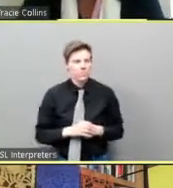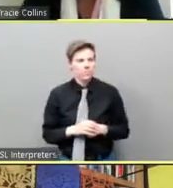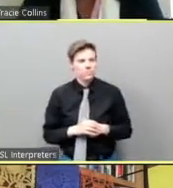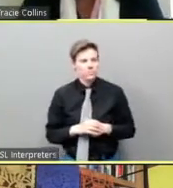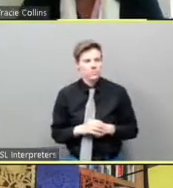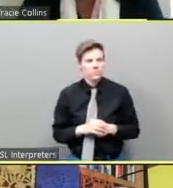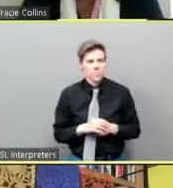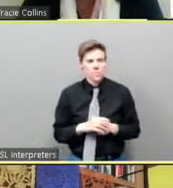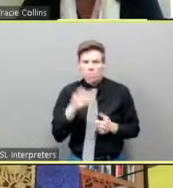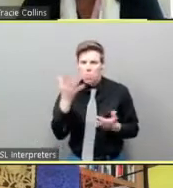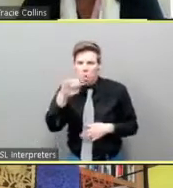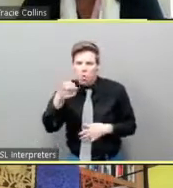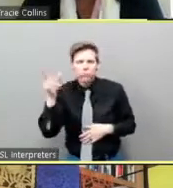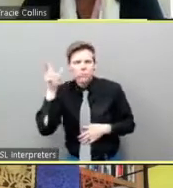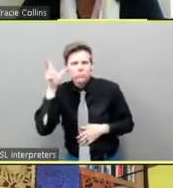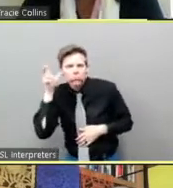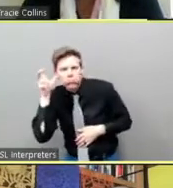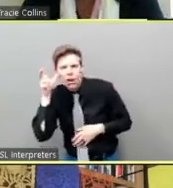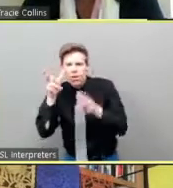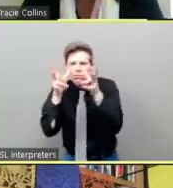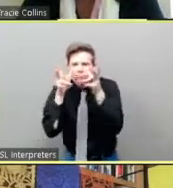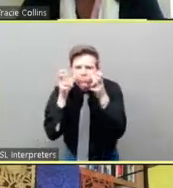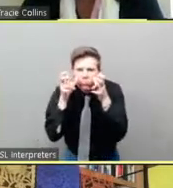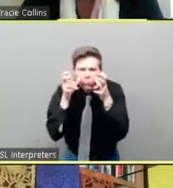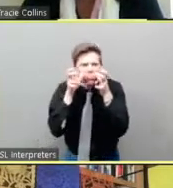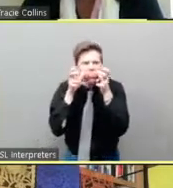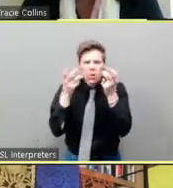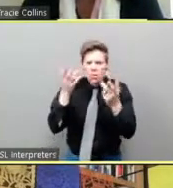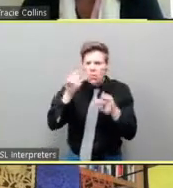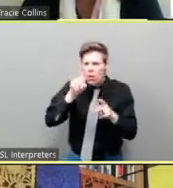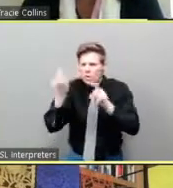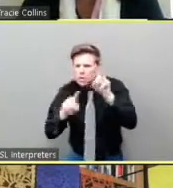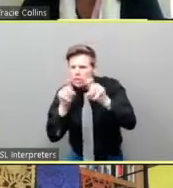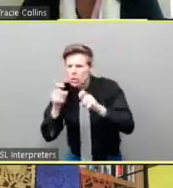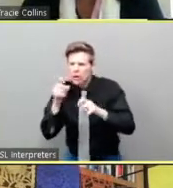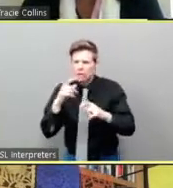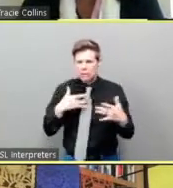understand the questions you have the concerns you have about the vaccine.